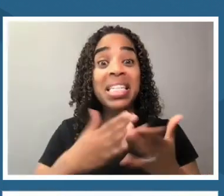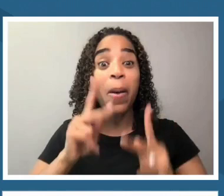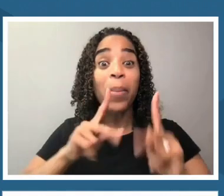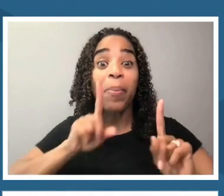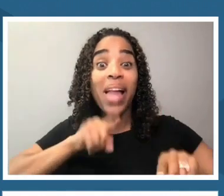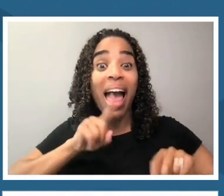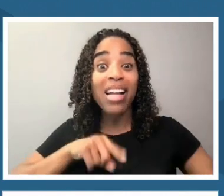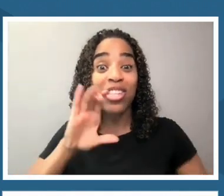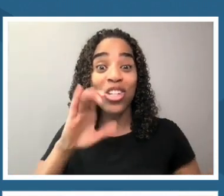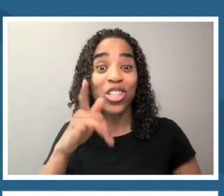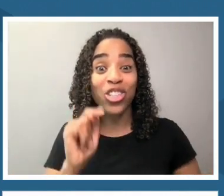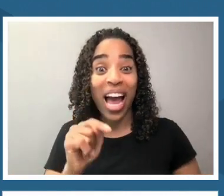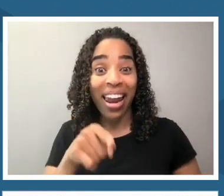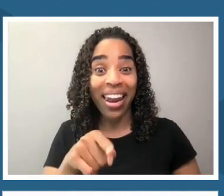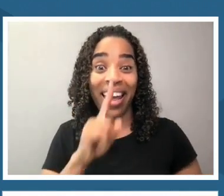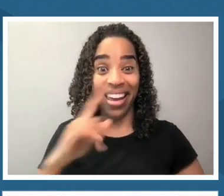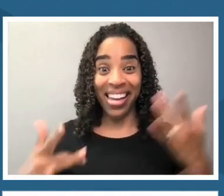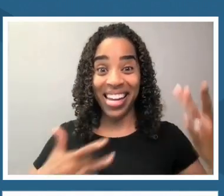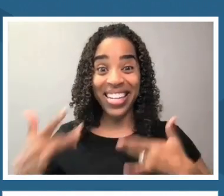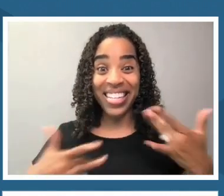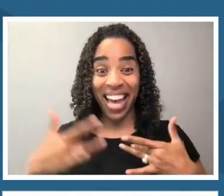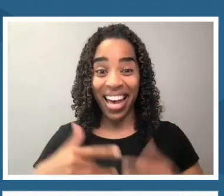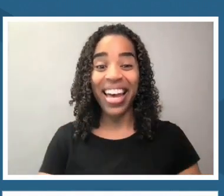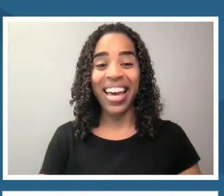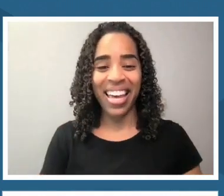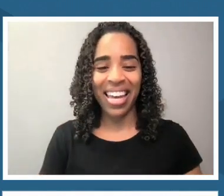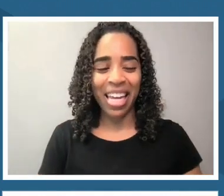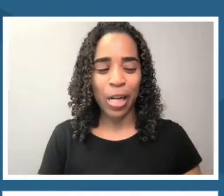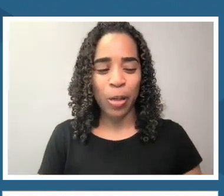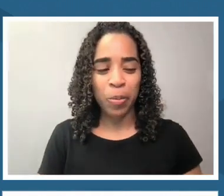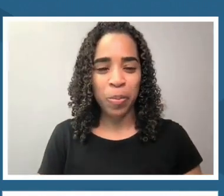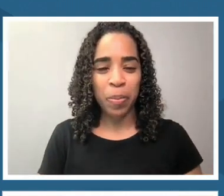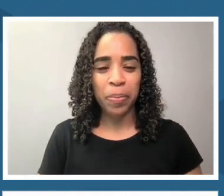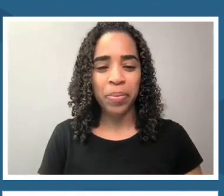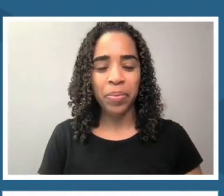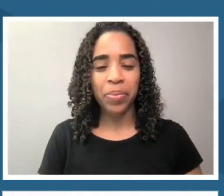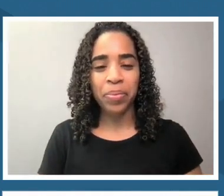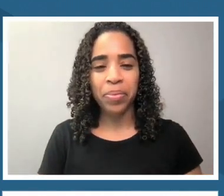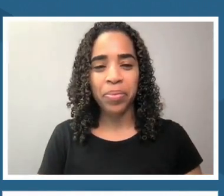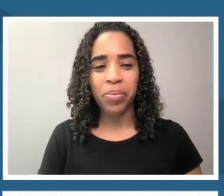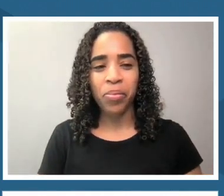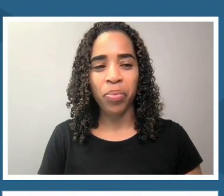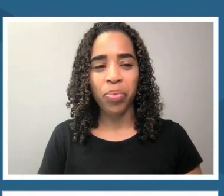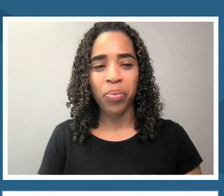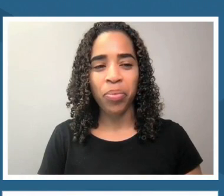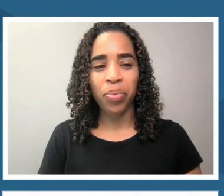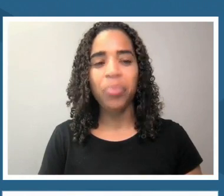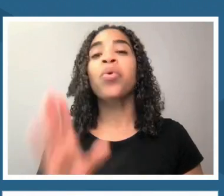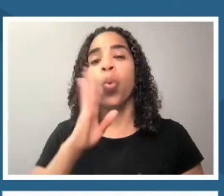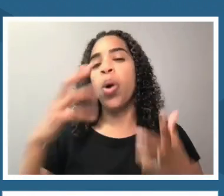very exciting and i think pertinent to some stuff that mercedes might share